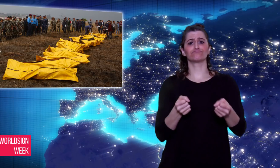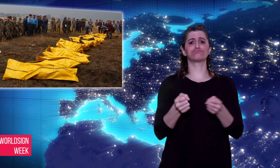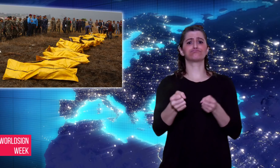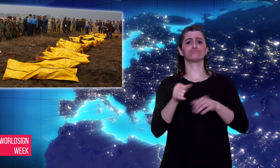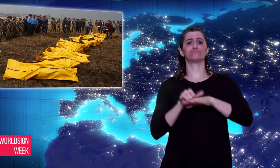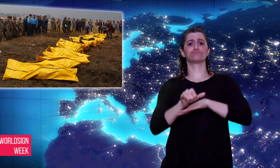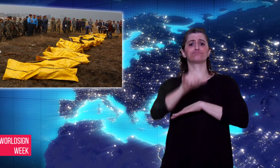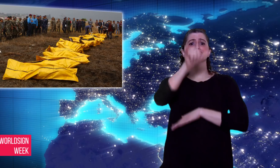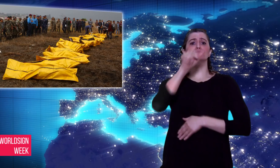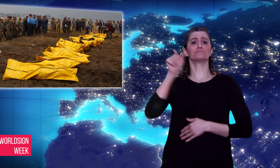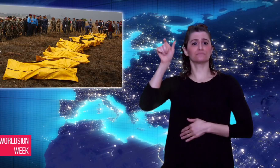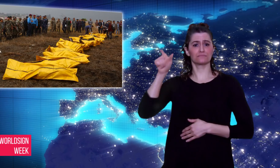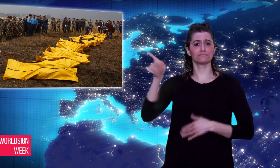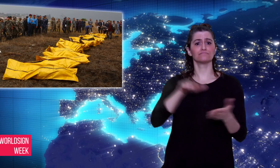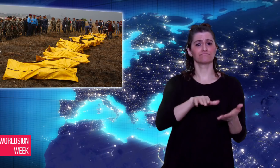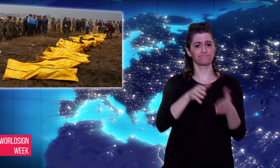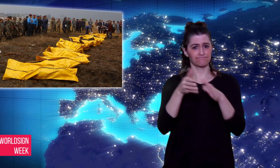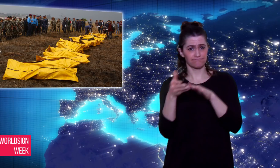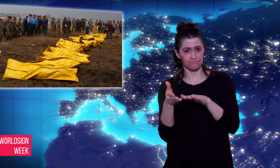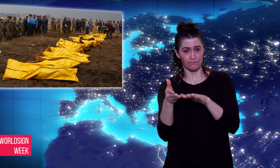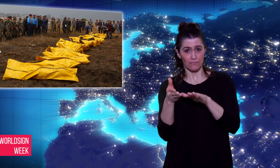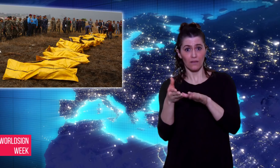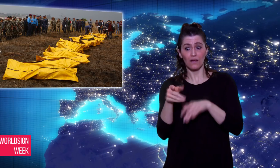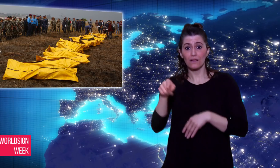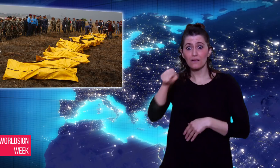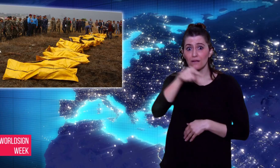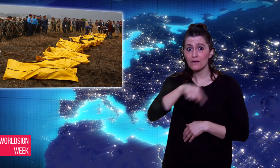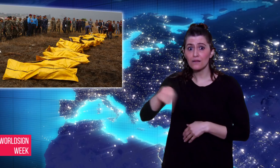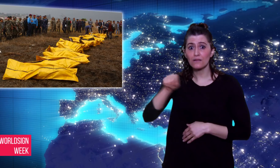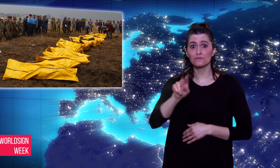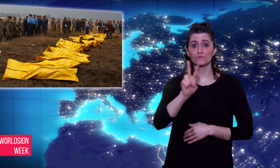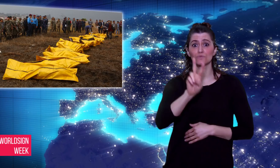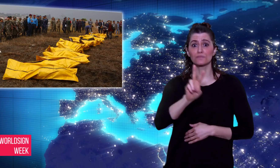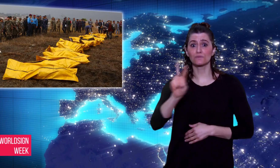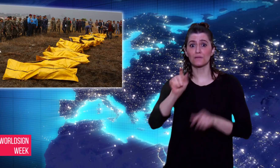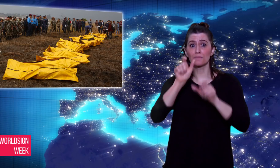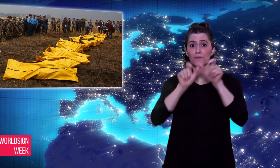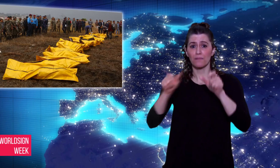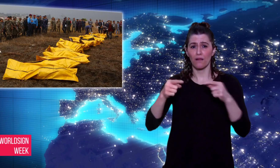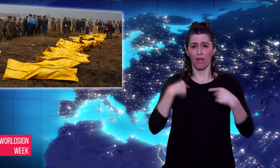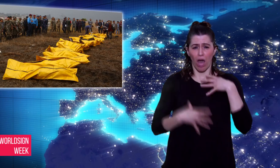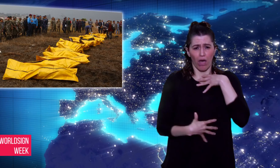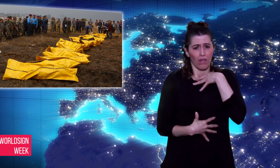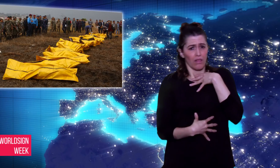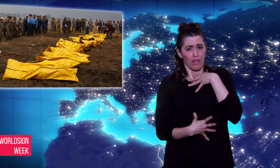pilot, died, with 22 survivors being